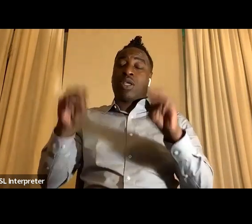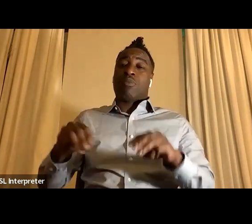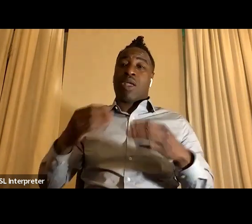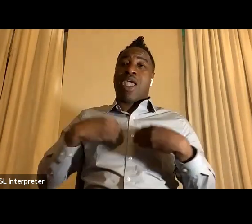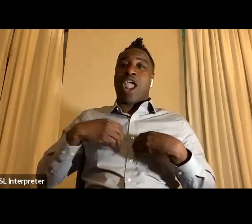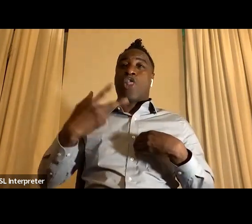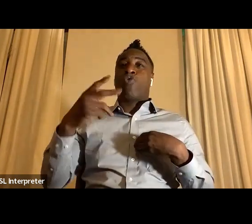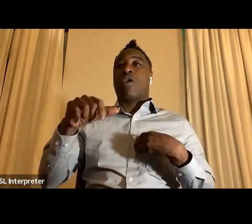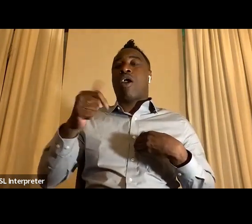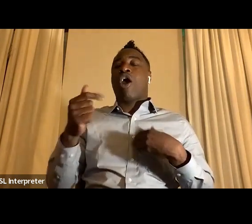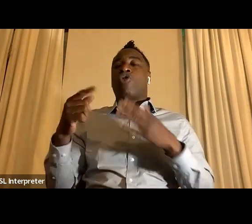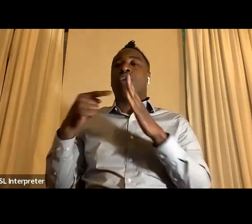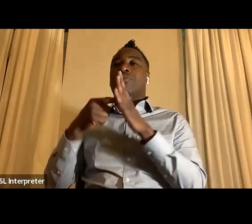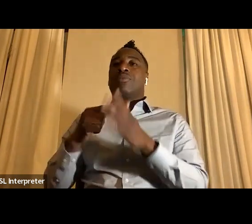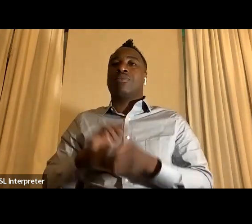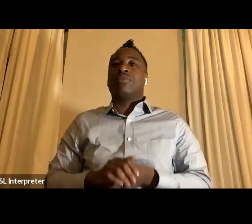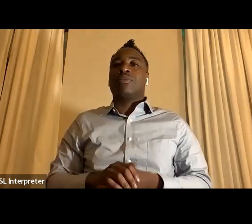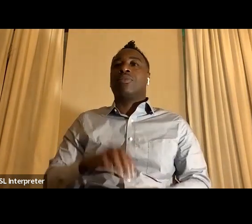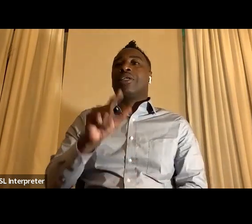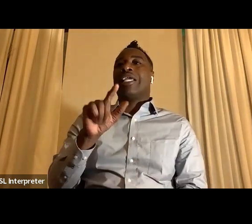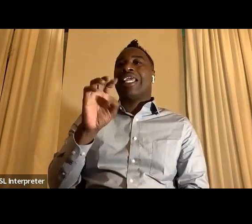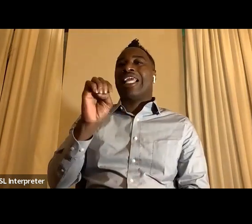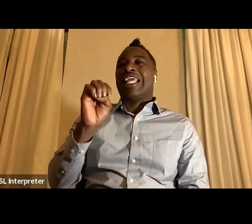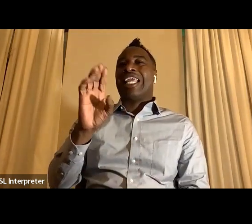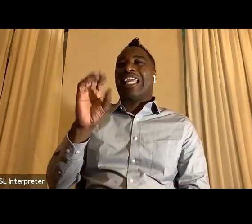Li Boots, Artists and Artifacts, which closes on February 12.